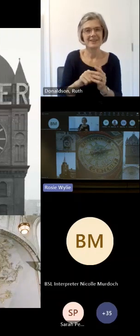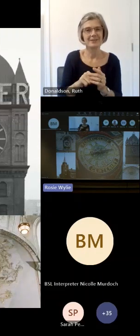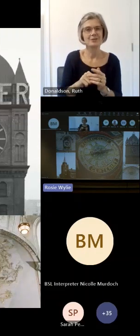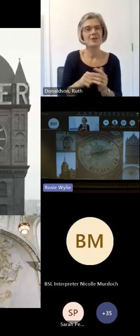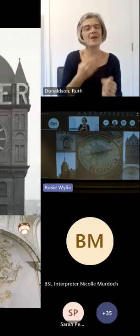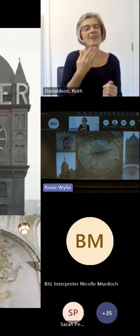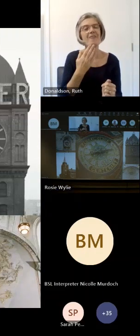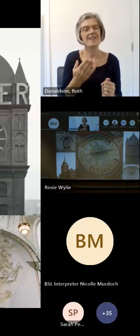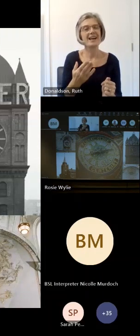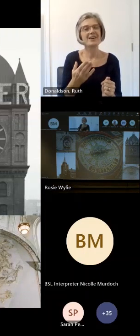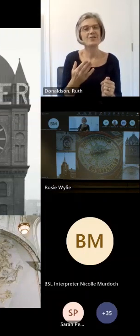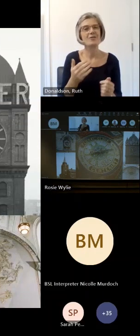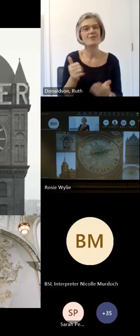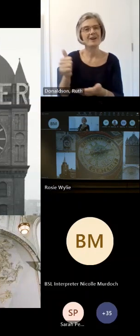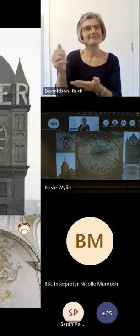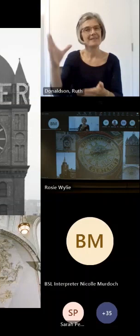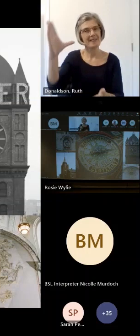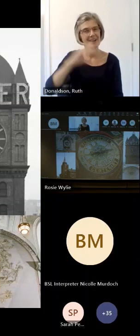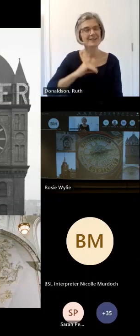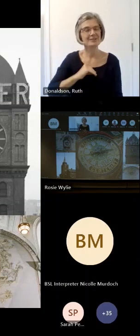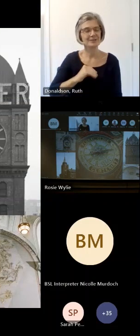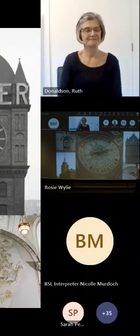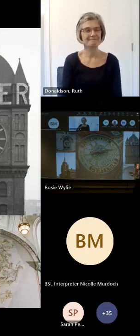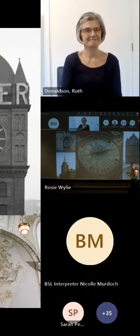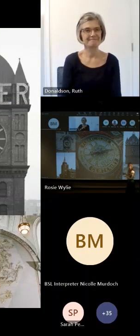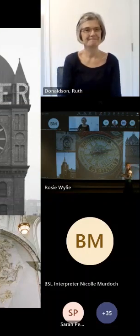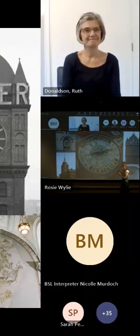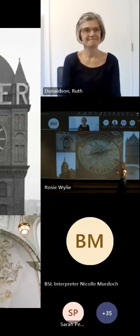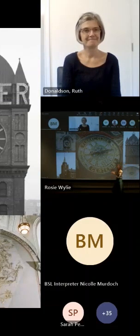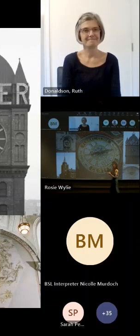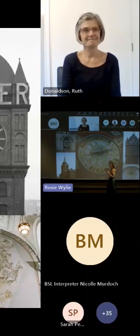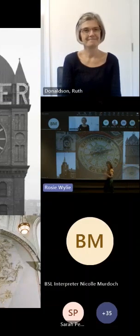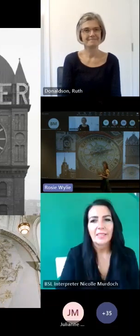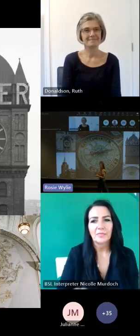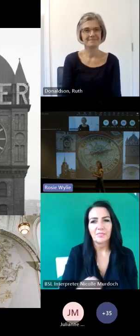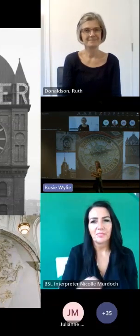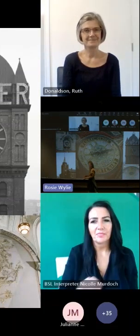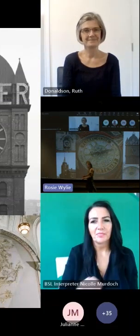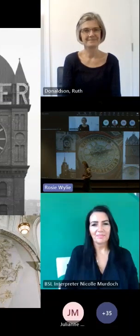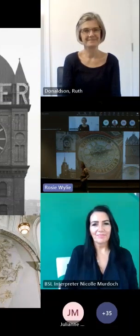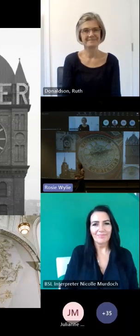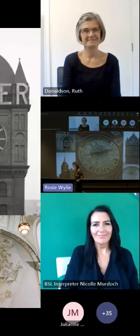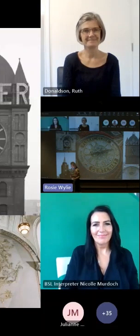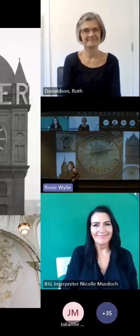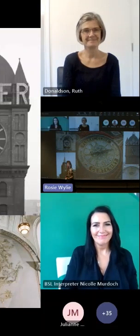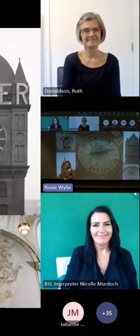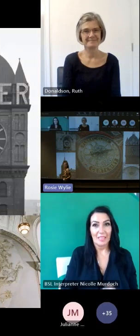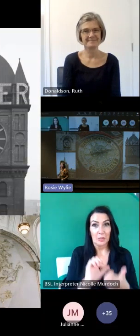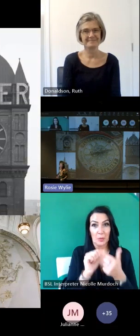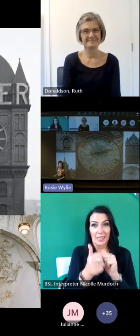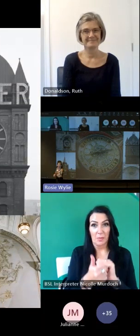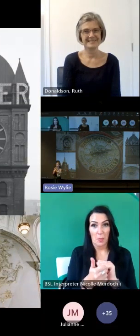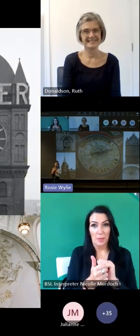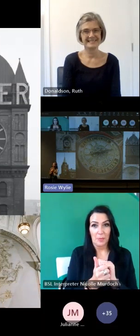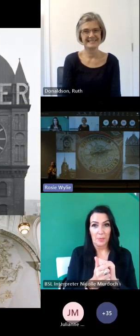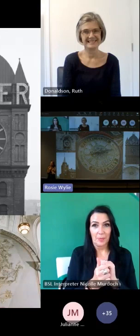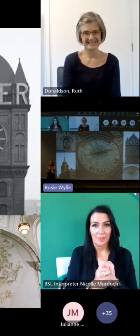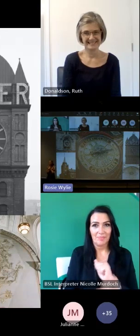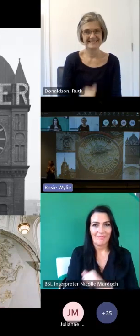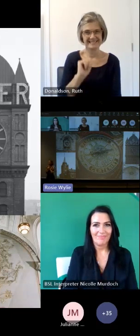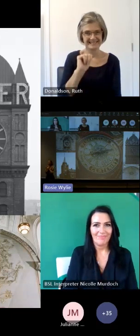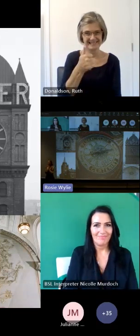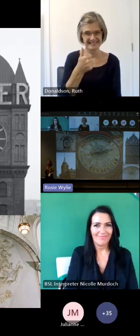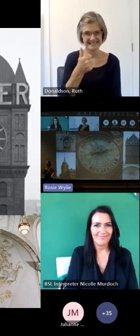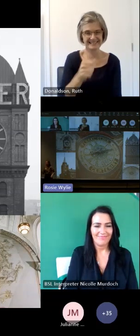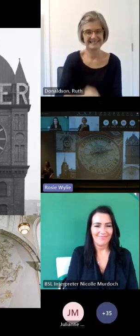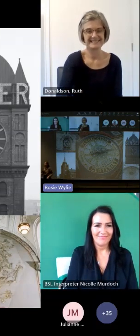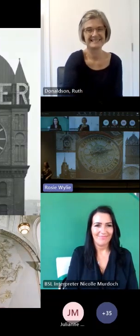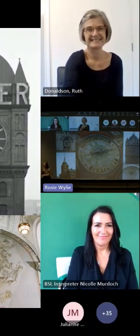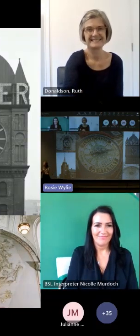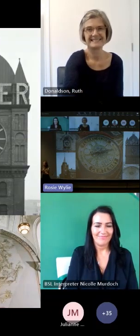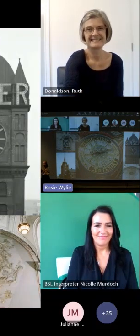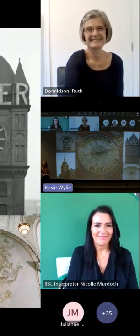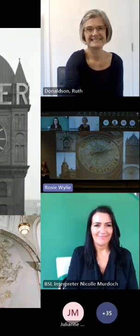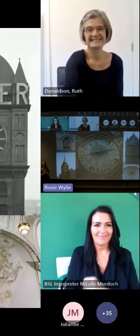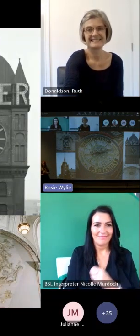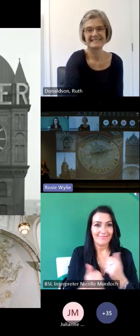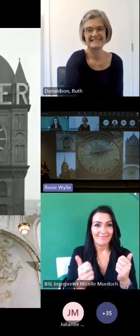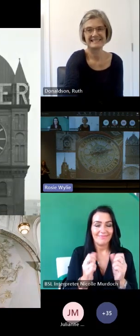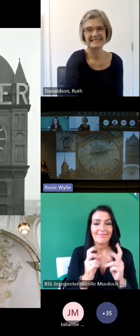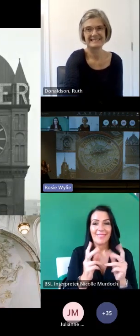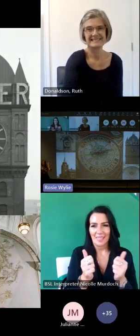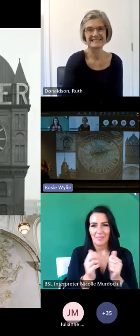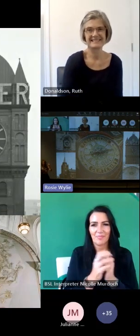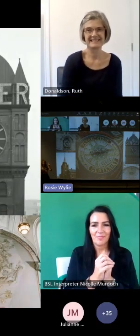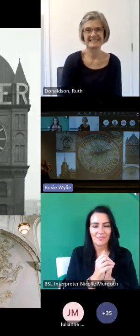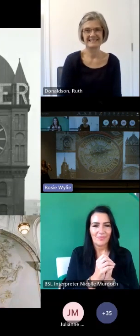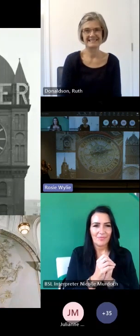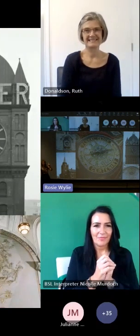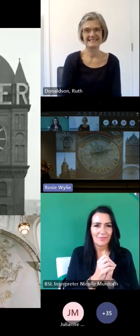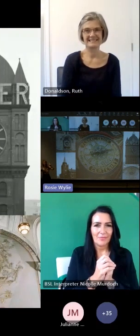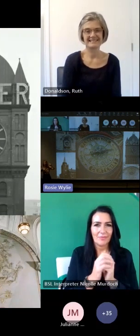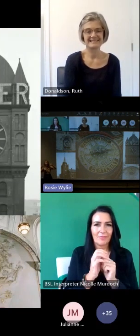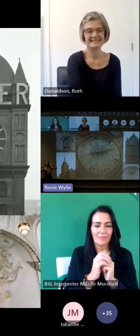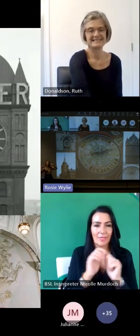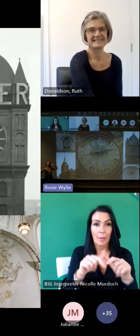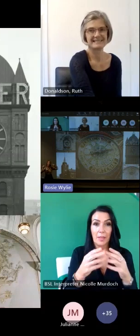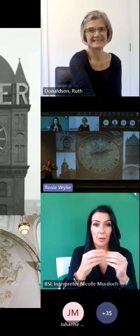much okay just say go okay um so I am here with a volunteer haton so um as a volunteer